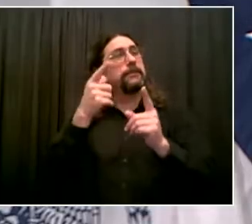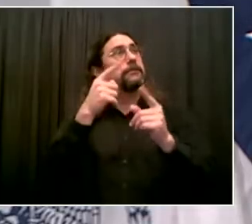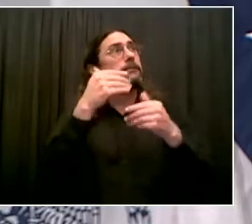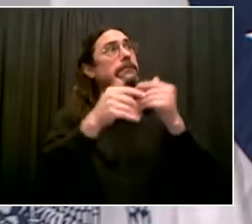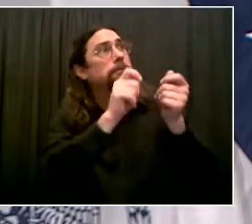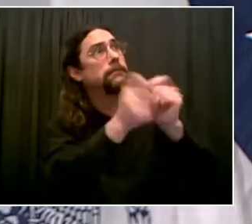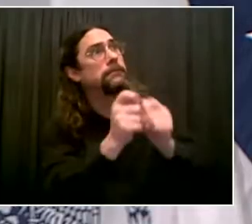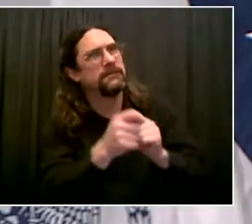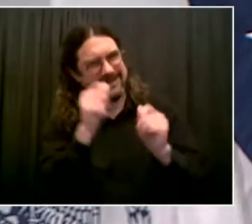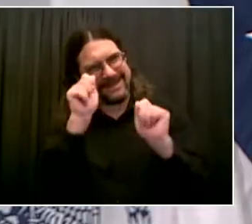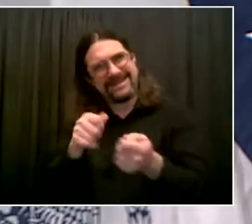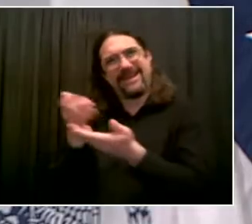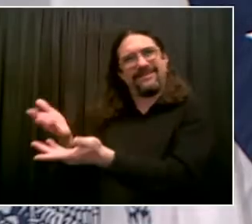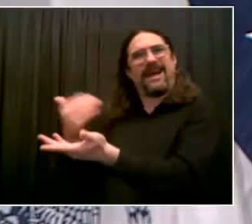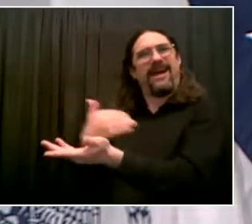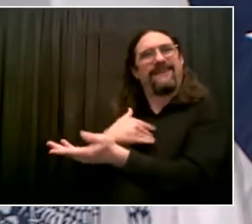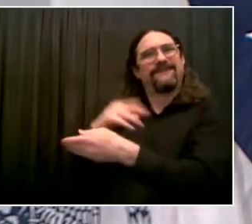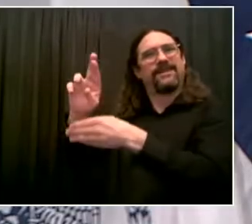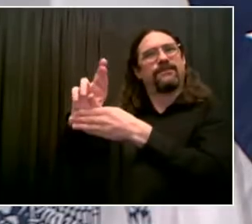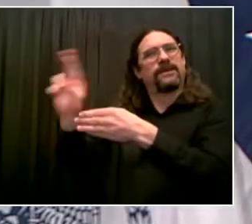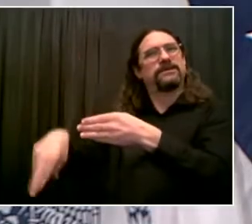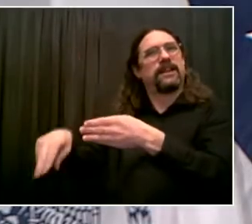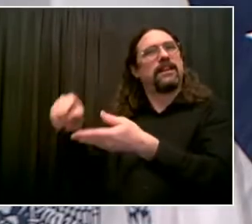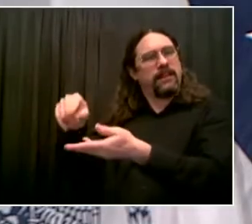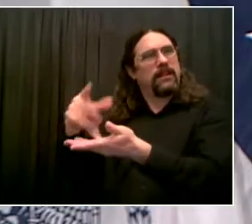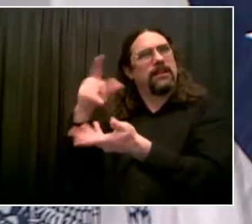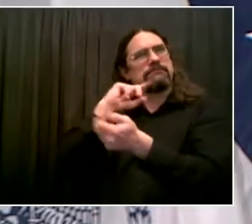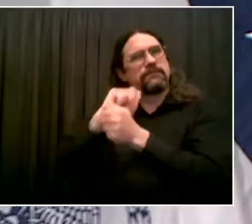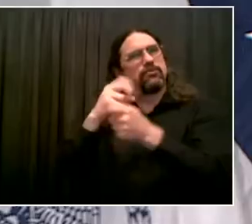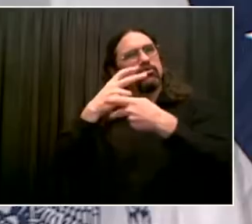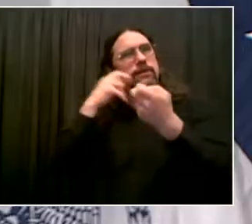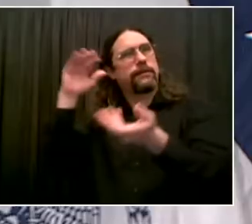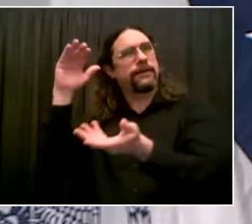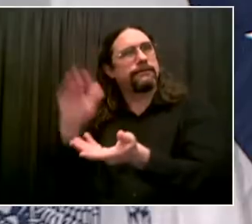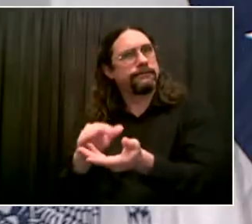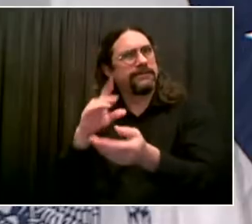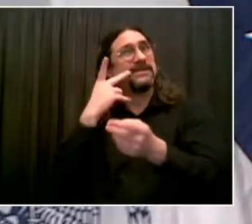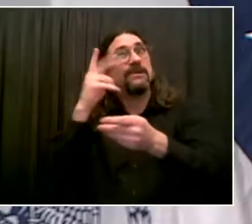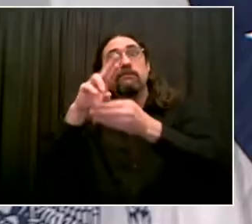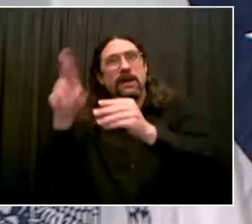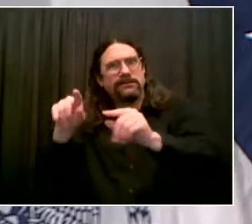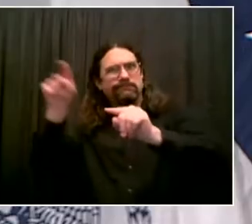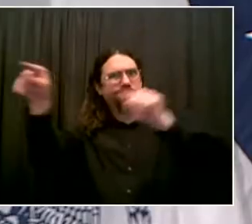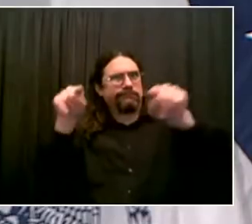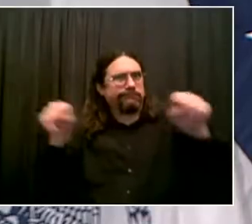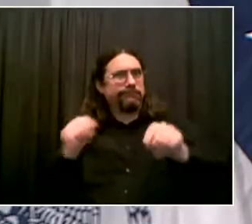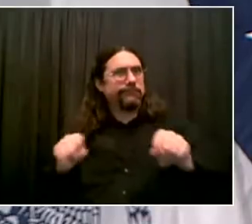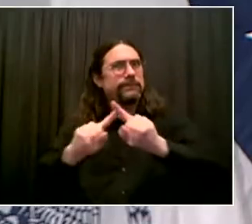EXTRAORDINARY MOMENTS, PERFECT STORM MOMENTS LIKE THE CROONAVIRUS CRISIS. WE STILL HAVE TO TAKE STOCK OF